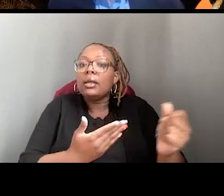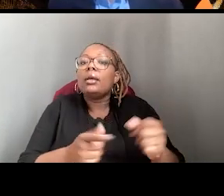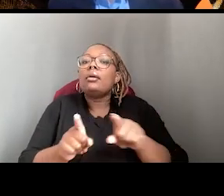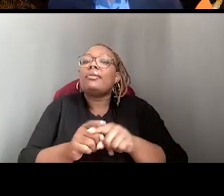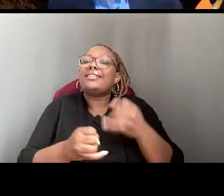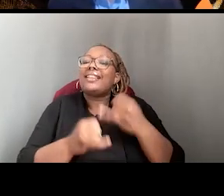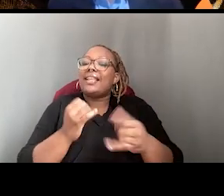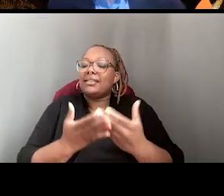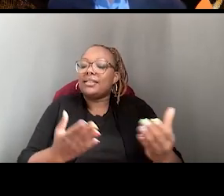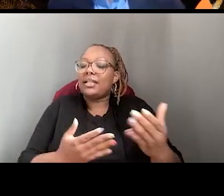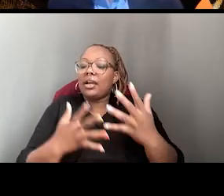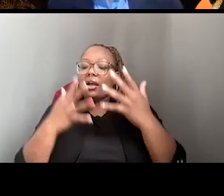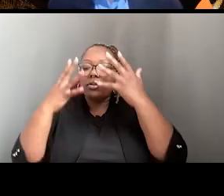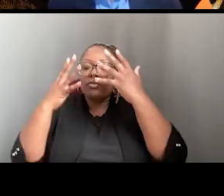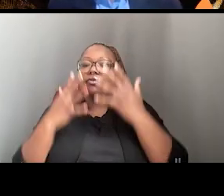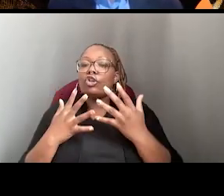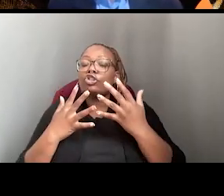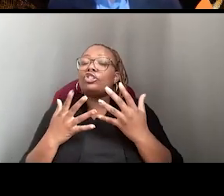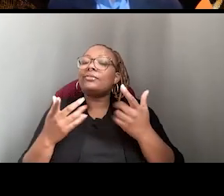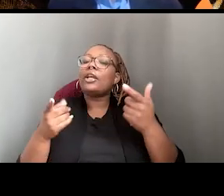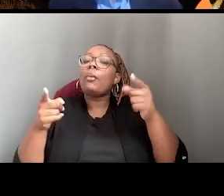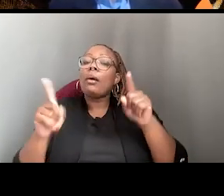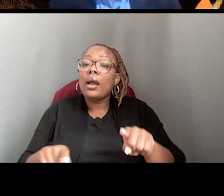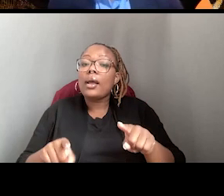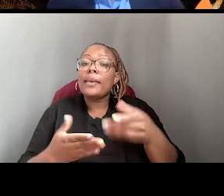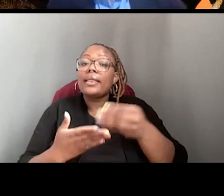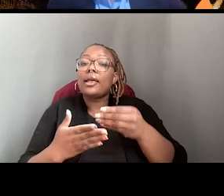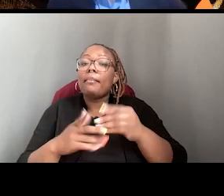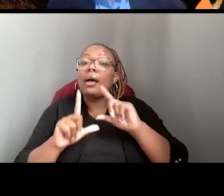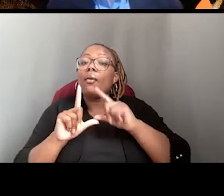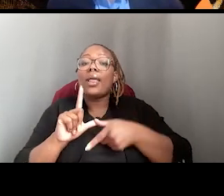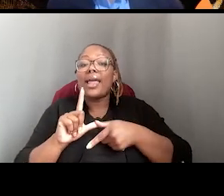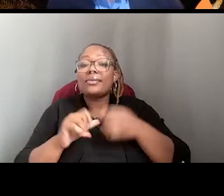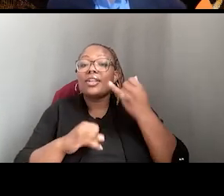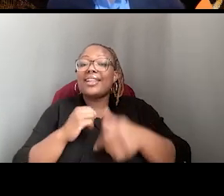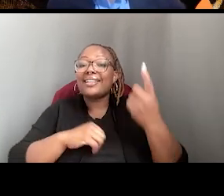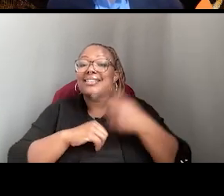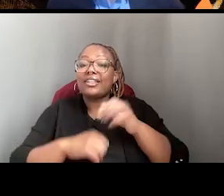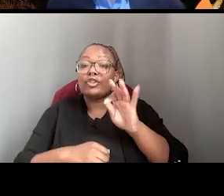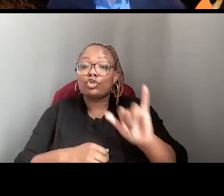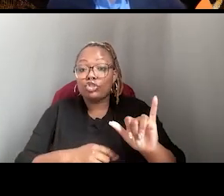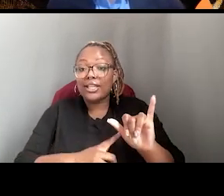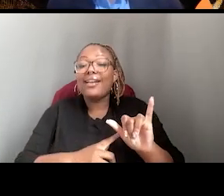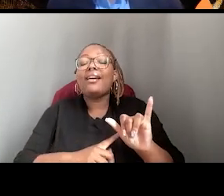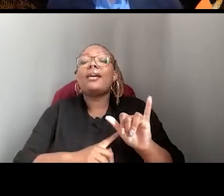up happening is the funds lapse on the last day of the fiscal year. And as most of you who work in the financial arena know,